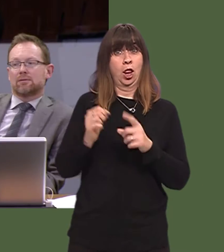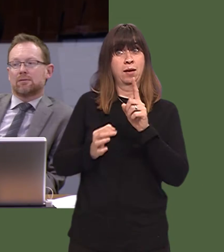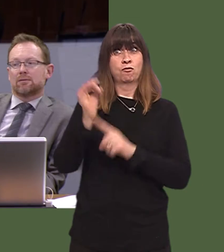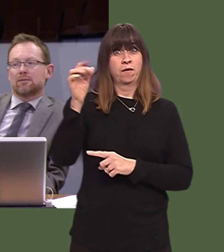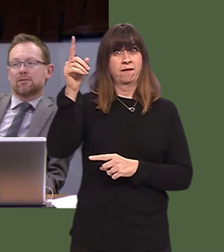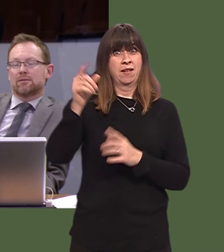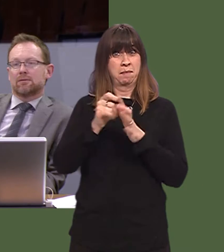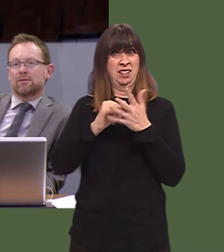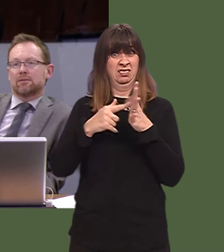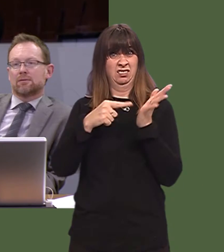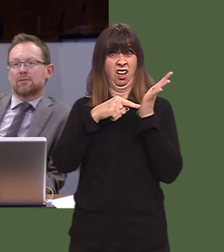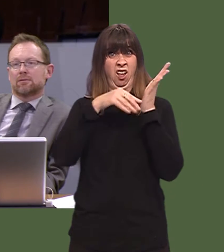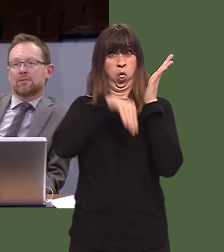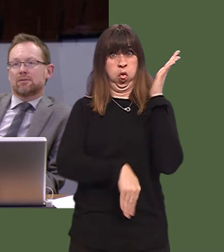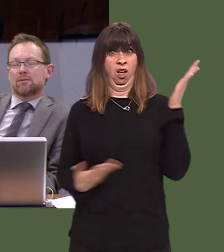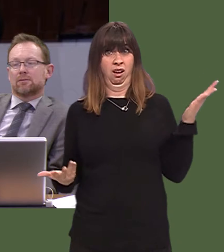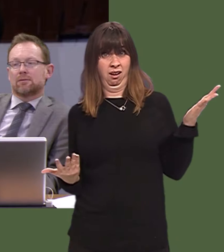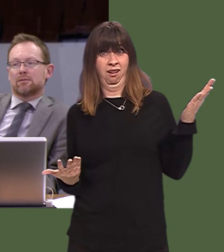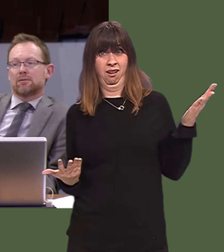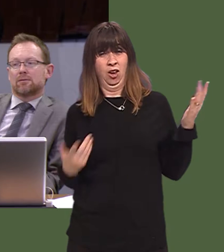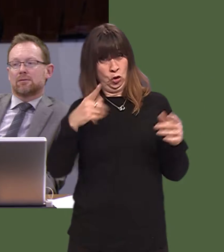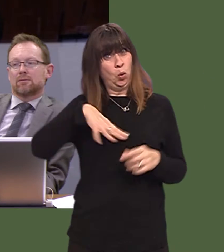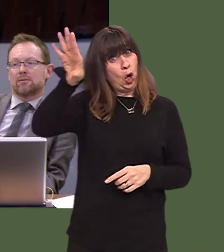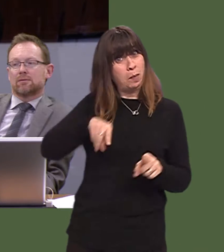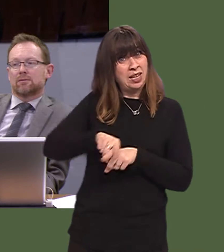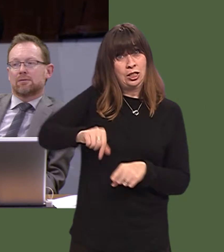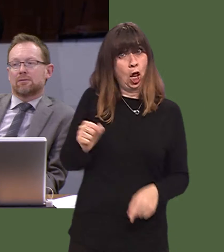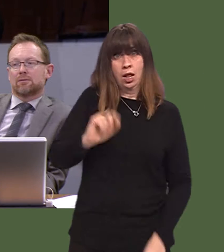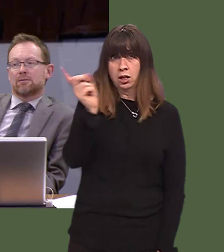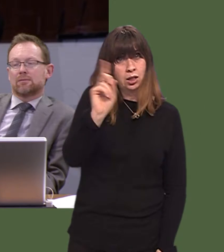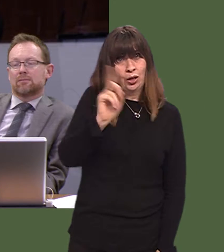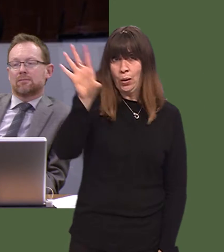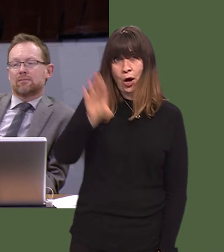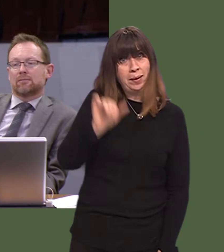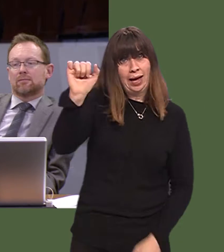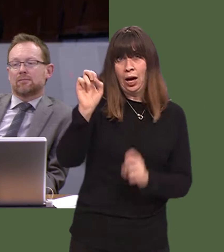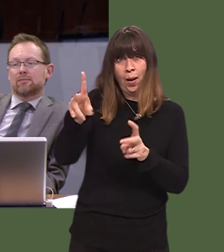Actually, Scotlandís results in the PISA rankings collapsed, and that is no example to follow, Iíd suggest to you, First Minister.